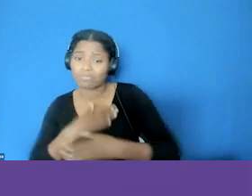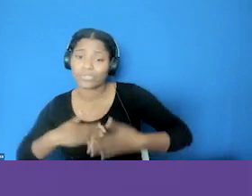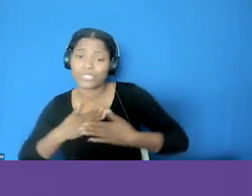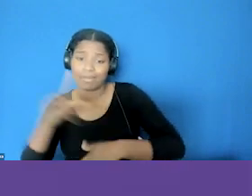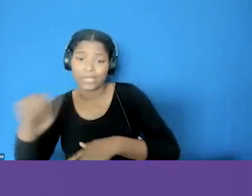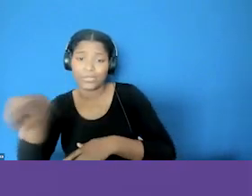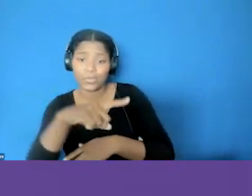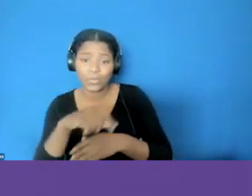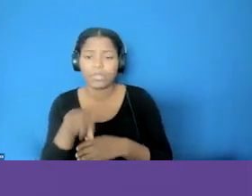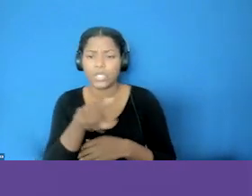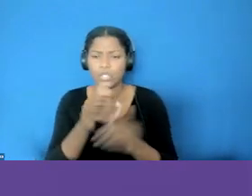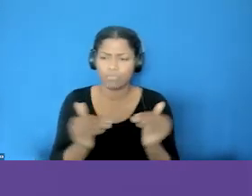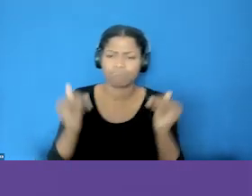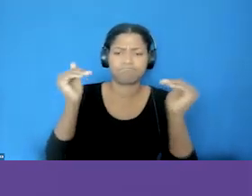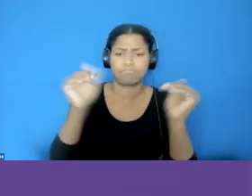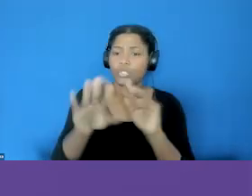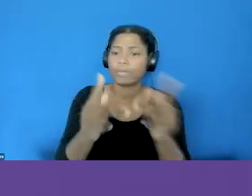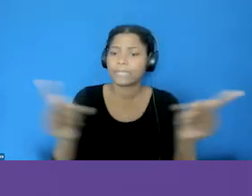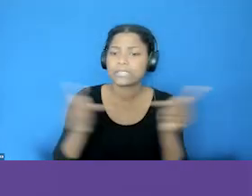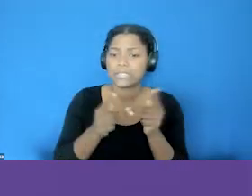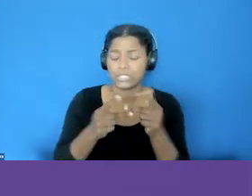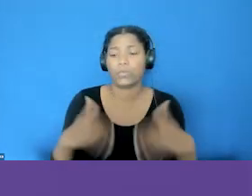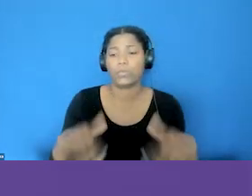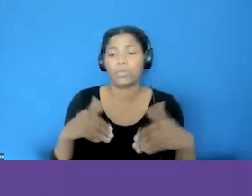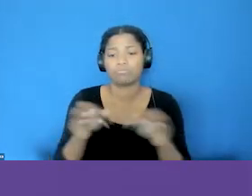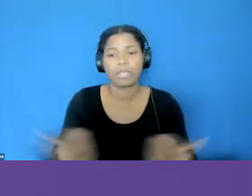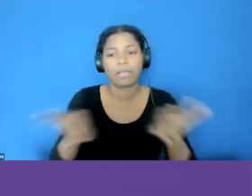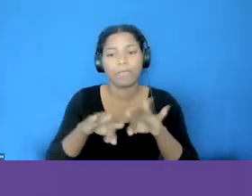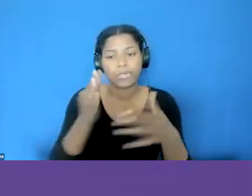You're in your position for a reason. So please continue to share your knowledge.